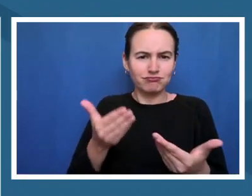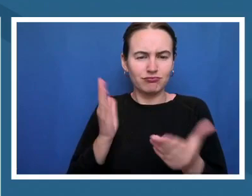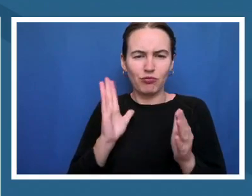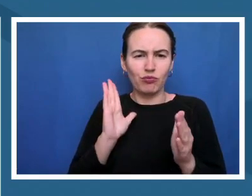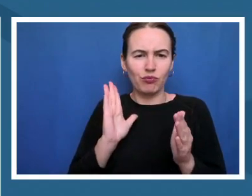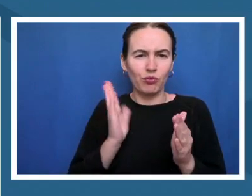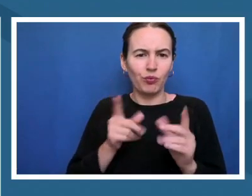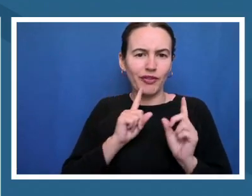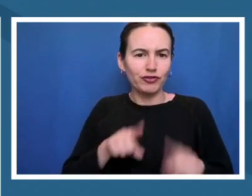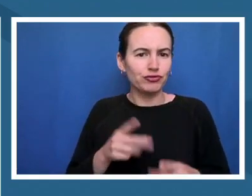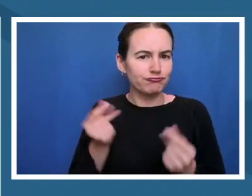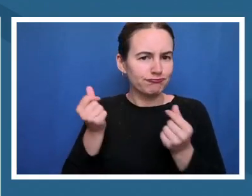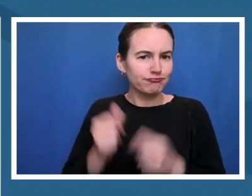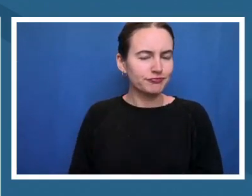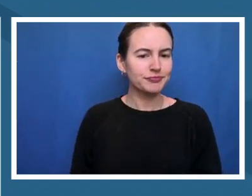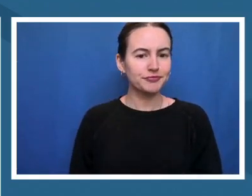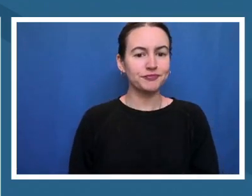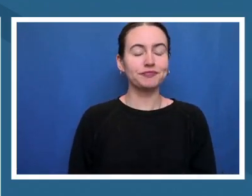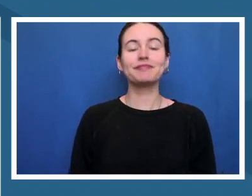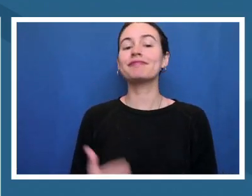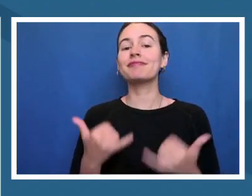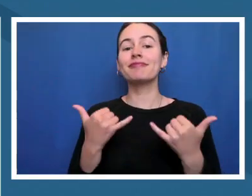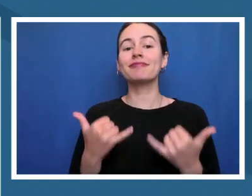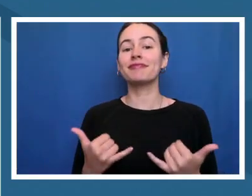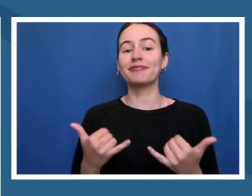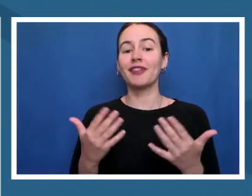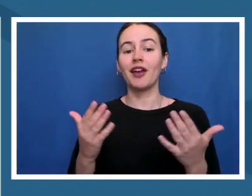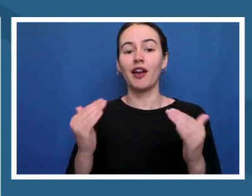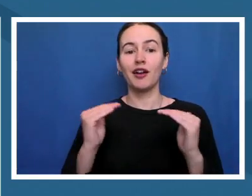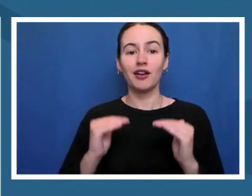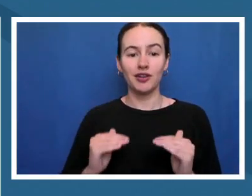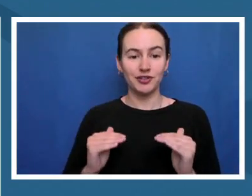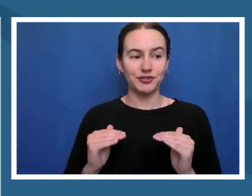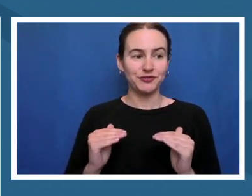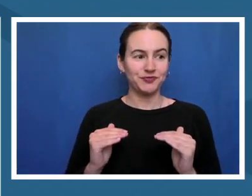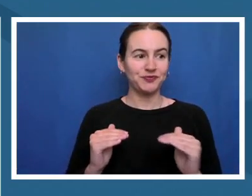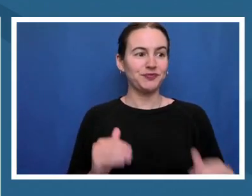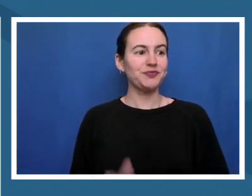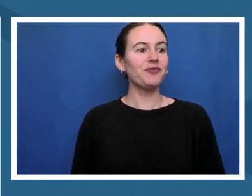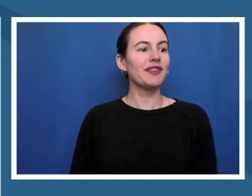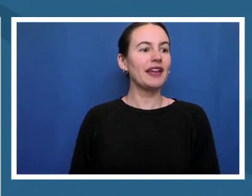to move on to the exclamation game that